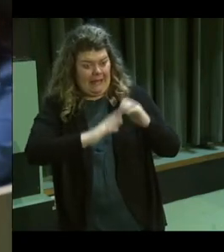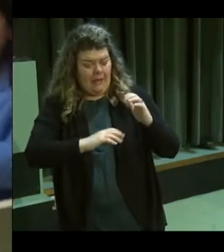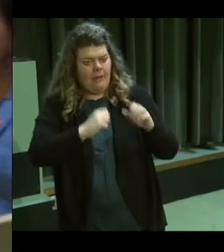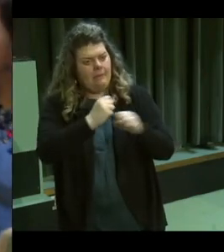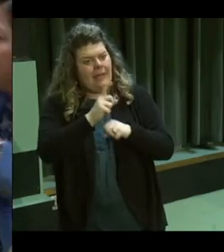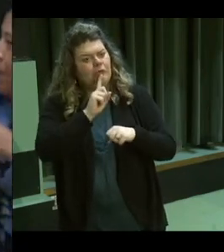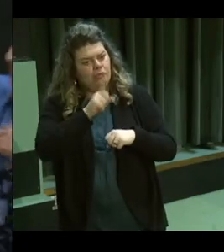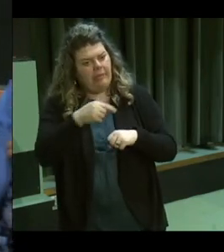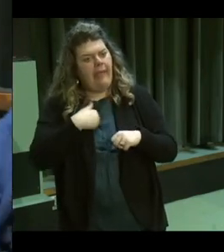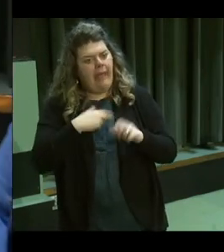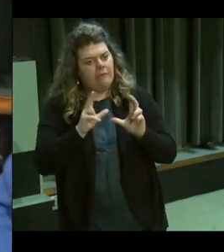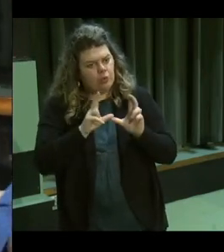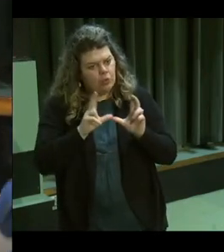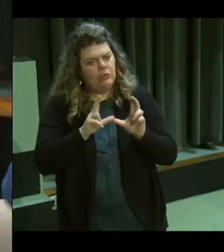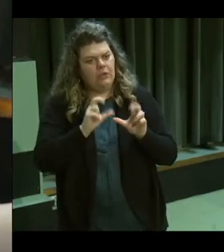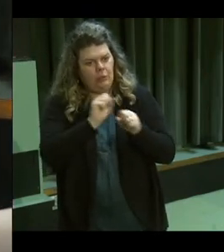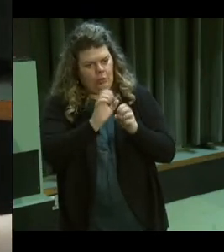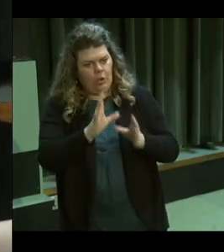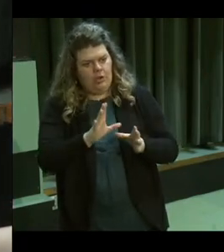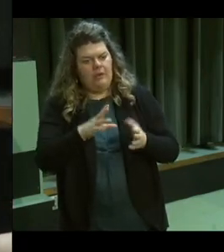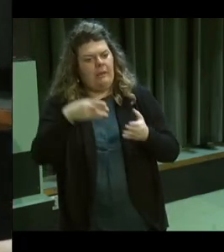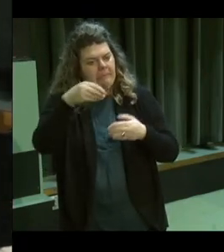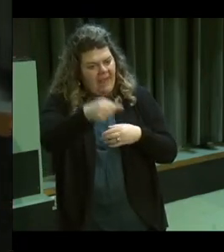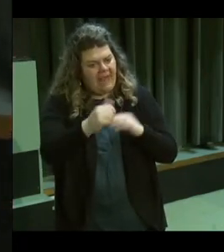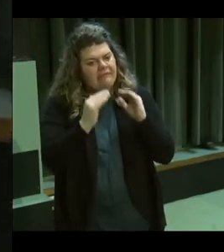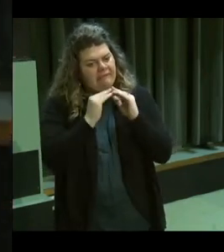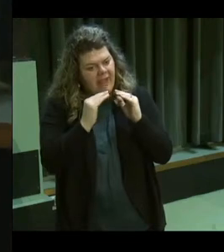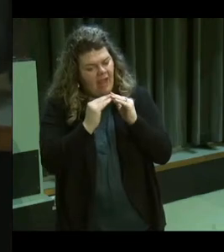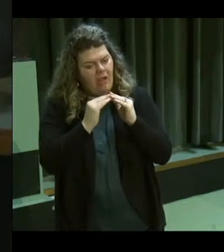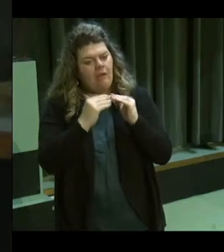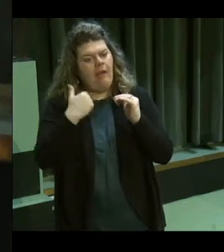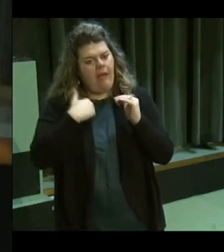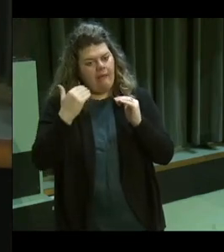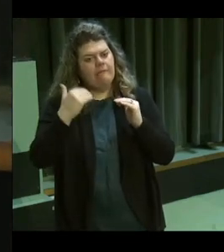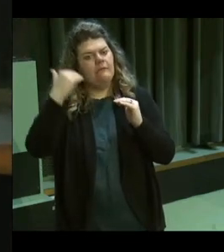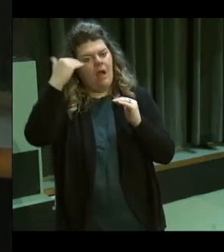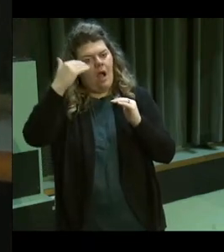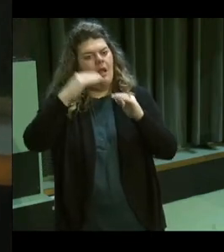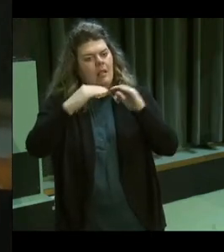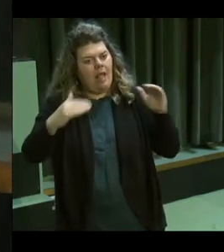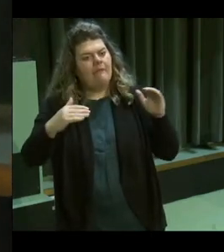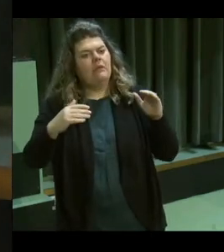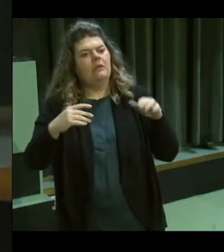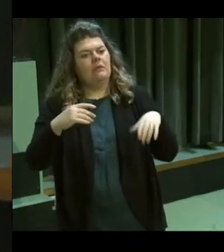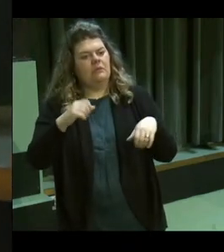buildings so you can make sure that they're unionized workers that are paid fairly, they have